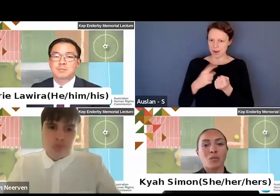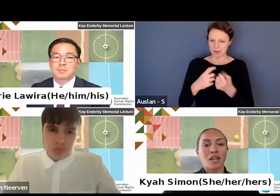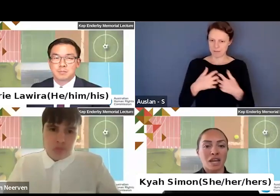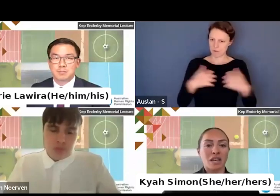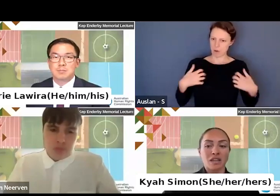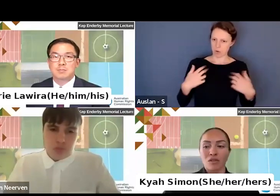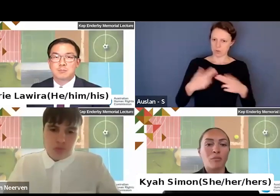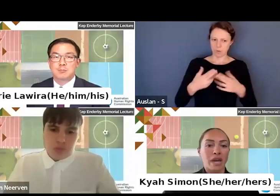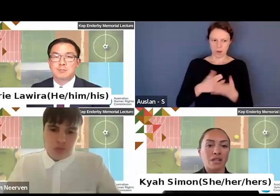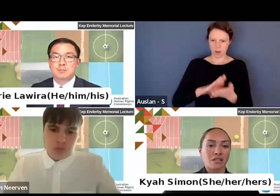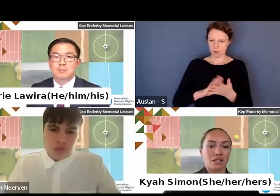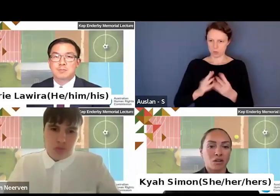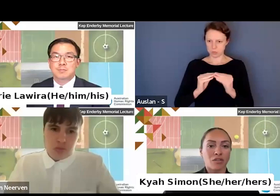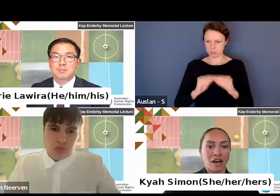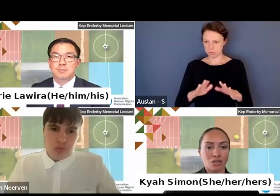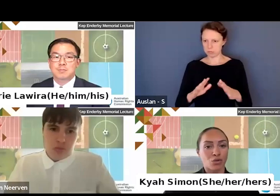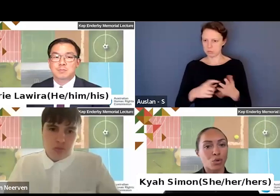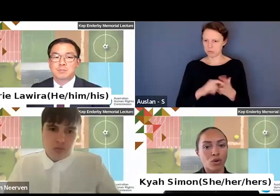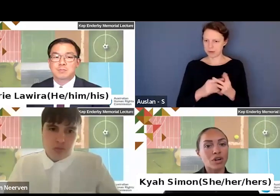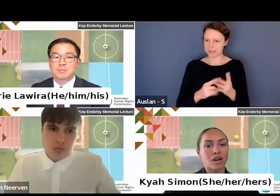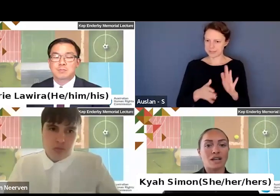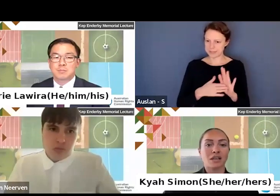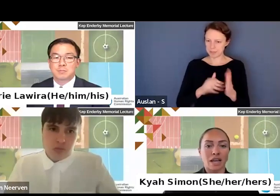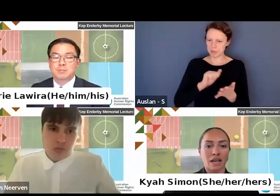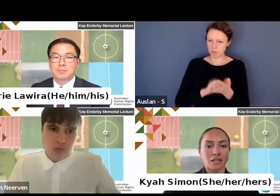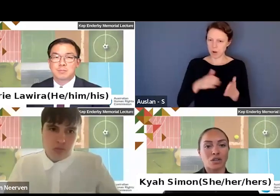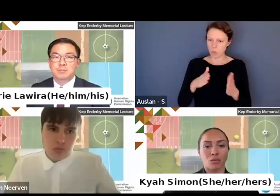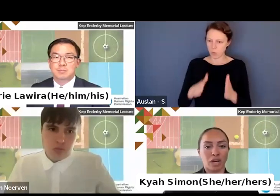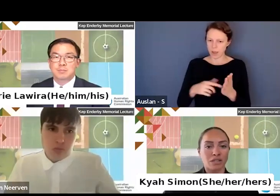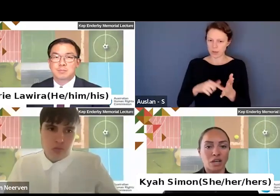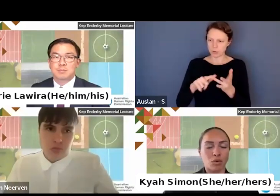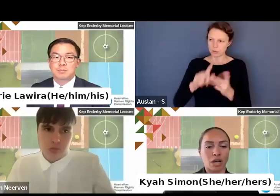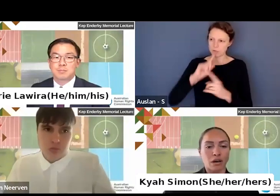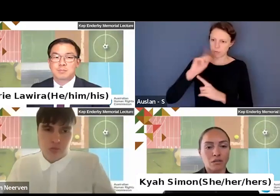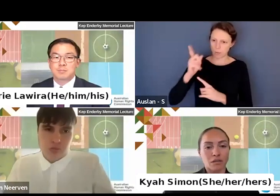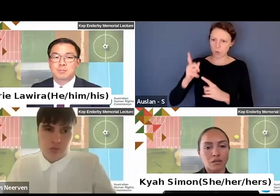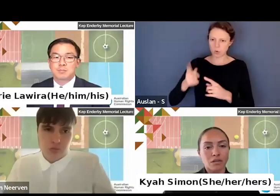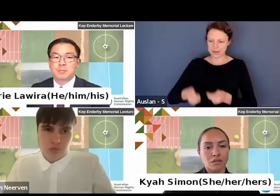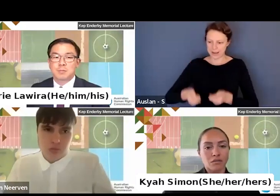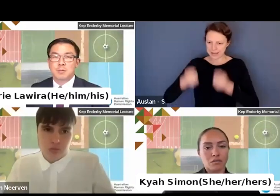and then the right means of how to report it and escalate it so then we can stamp it out.